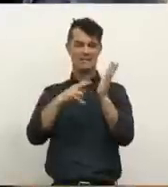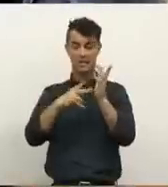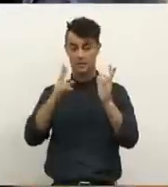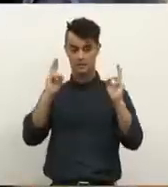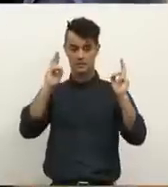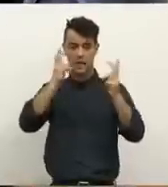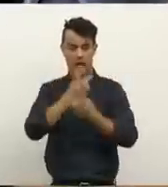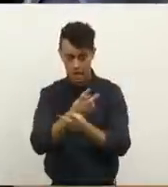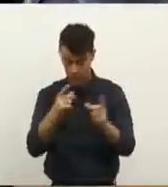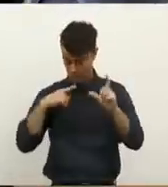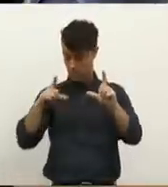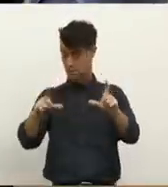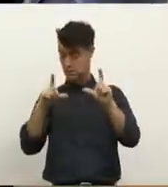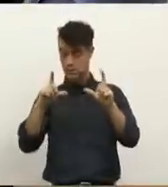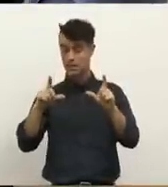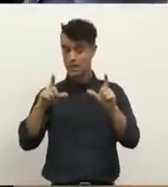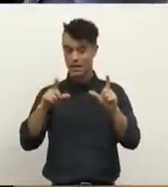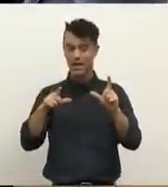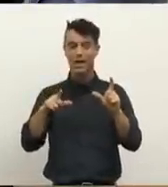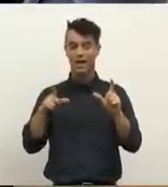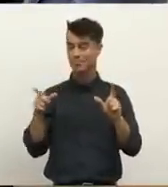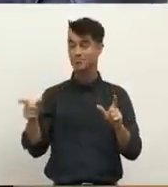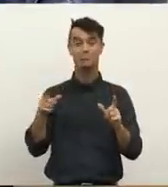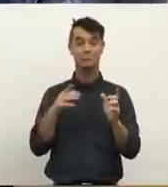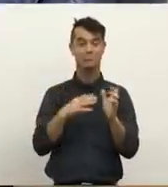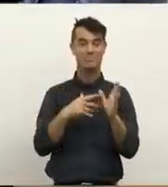for the deaf community. It's the first time that everything was captioned